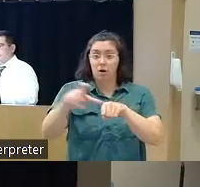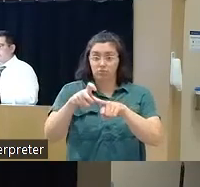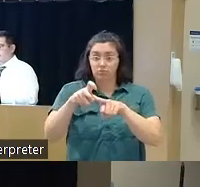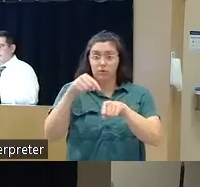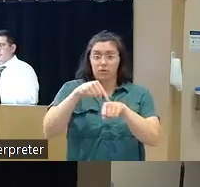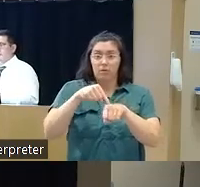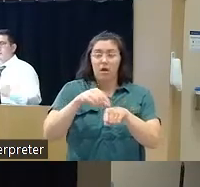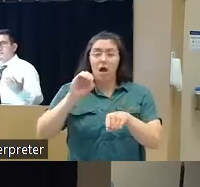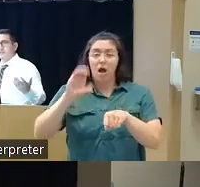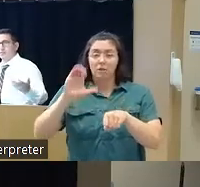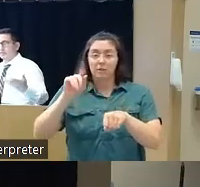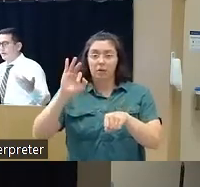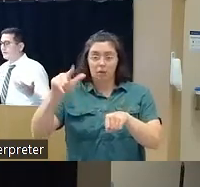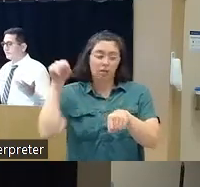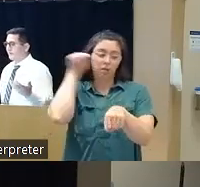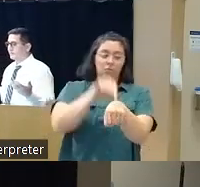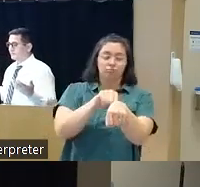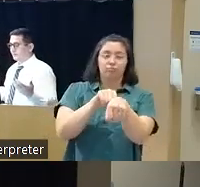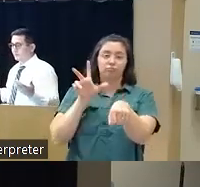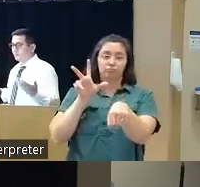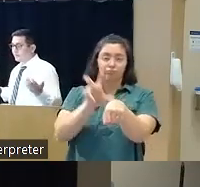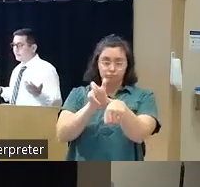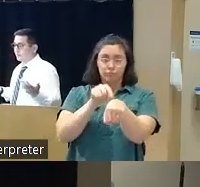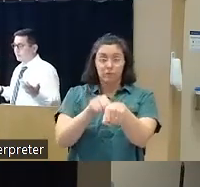the occipital cortex and they look to see now are there any effects and they did find that